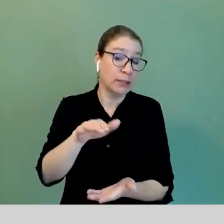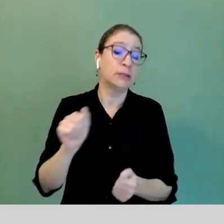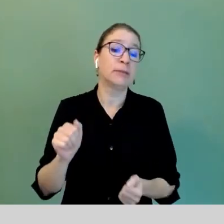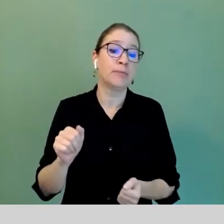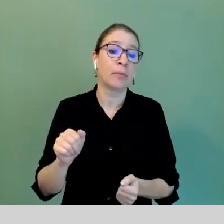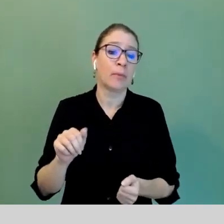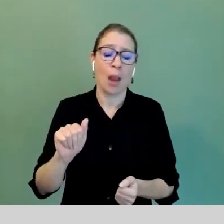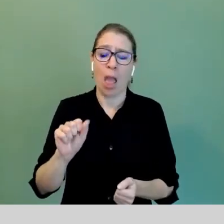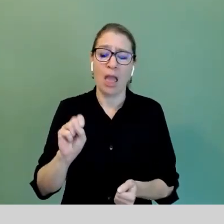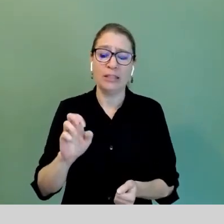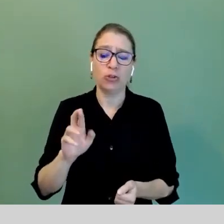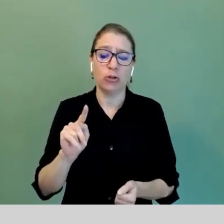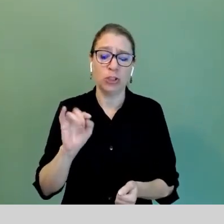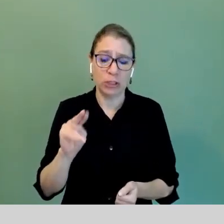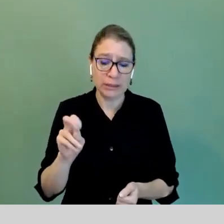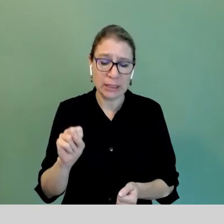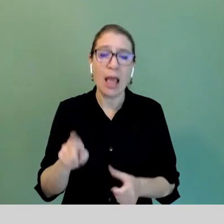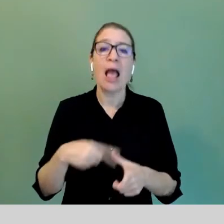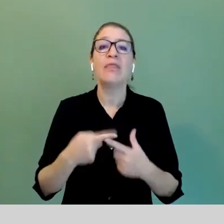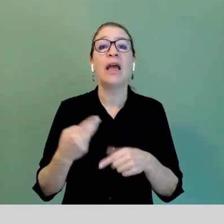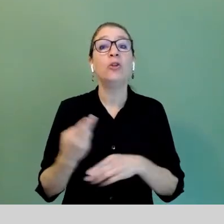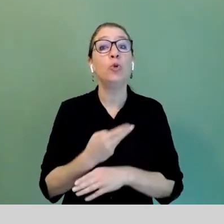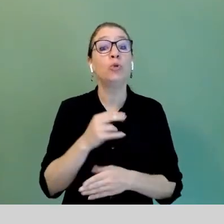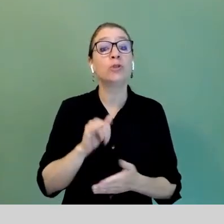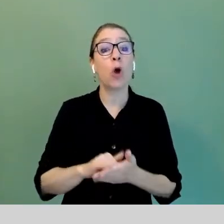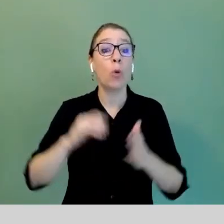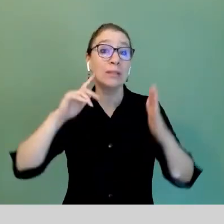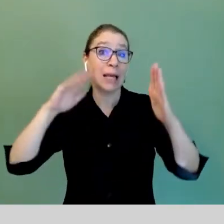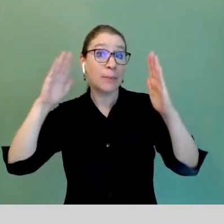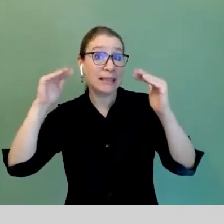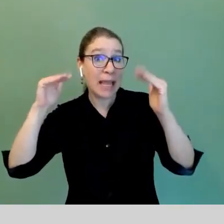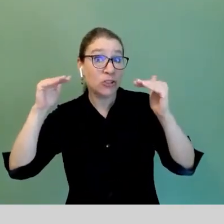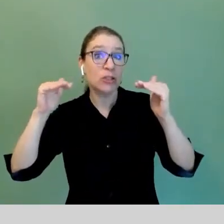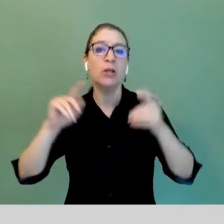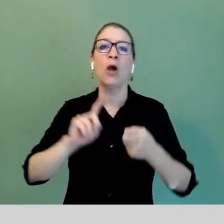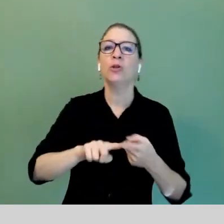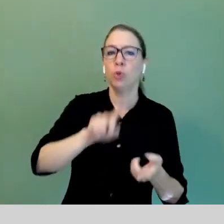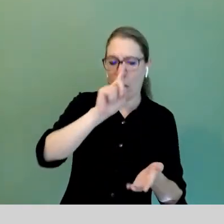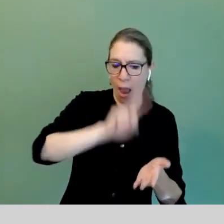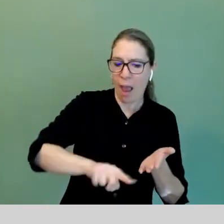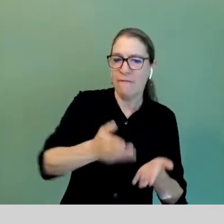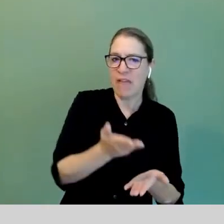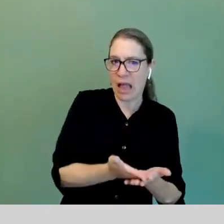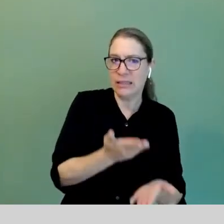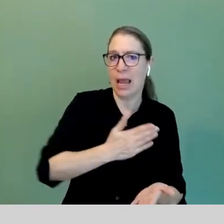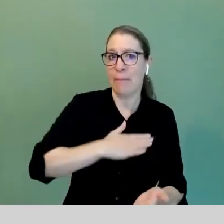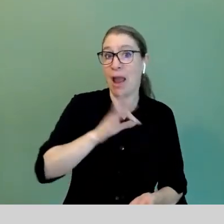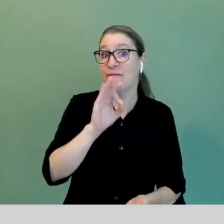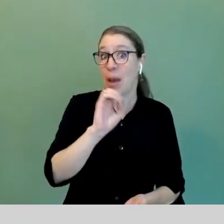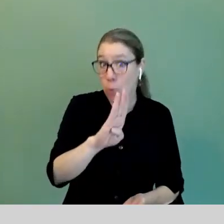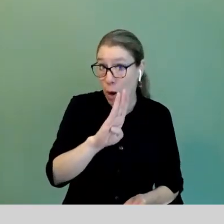and then want to use those expectations in order to validate my February data